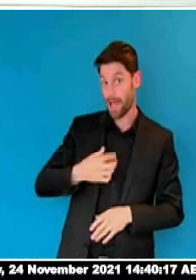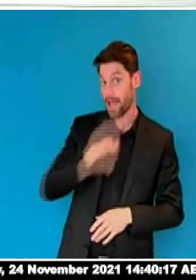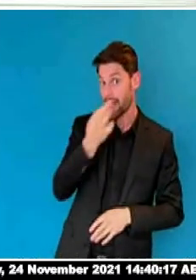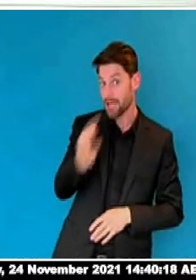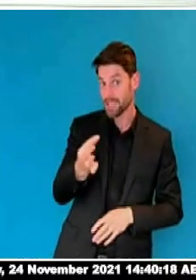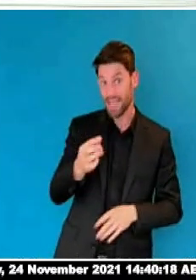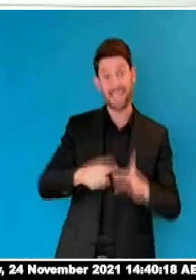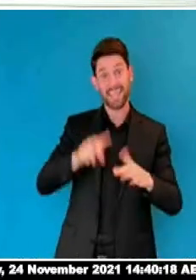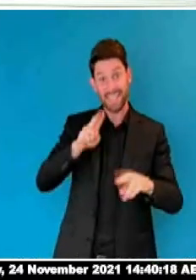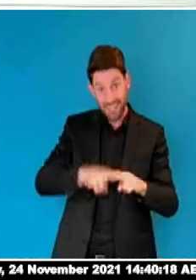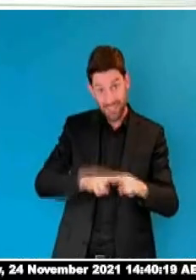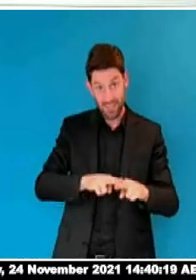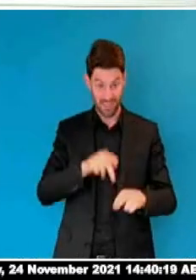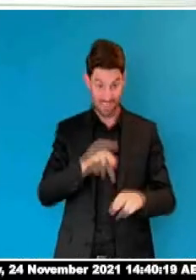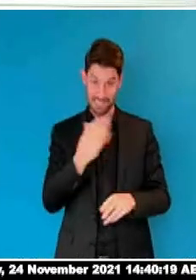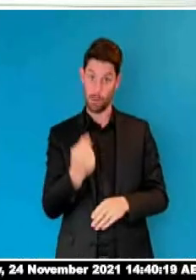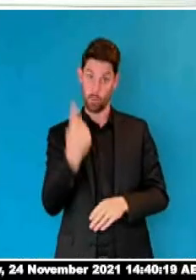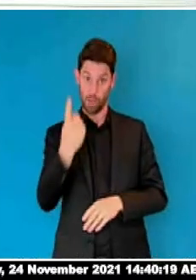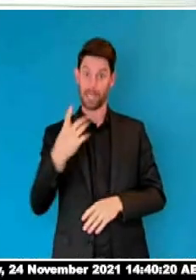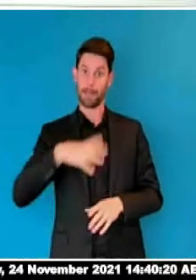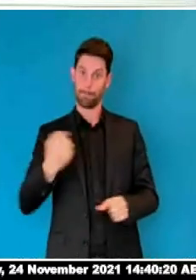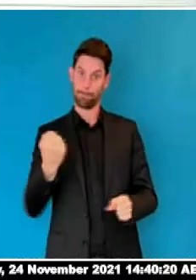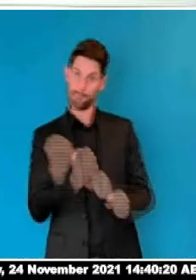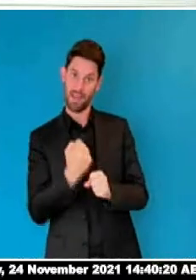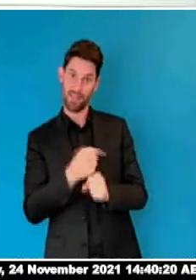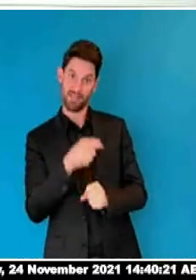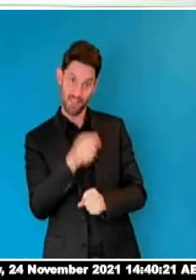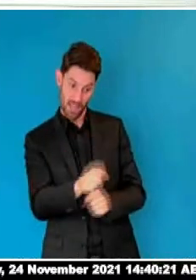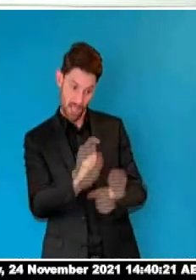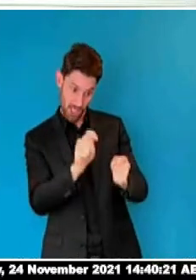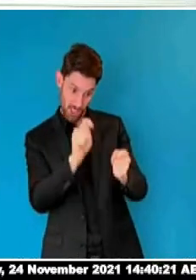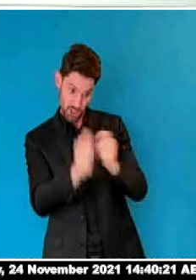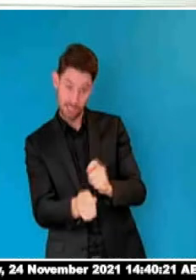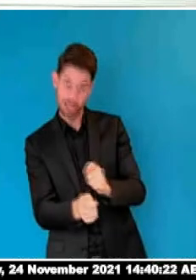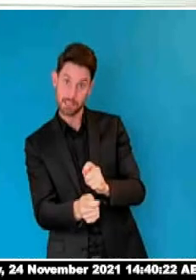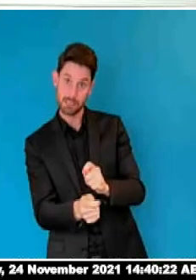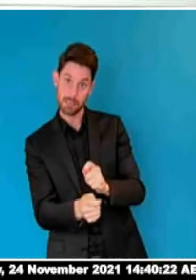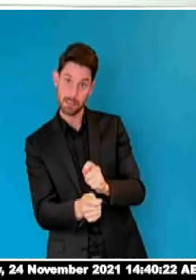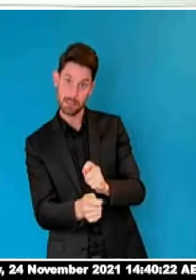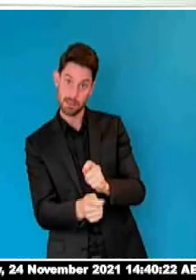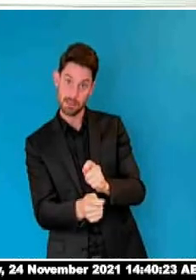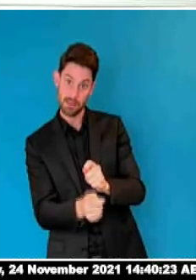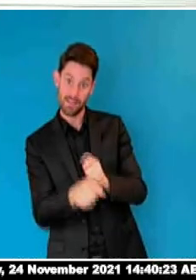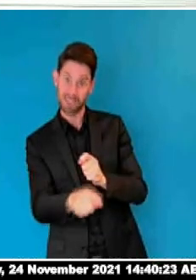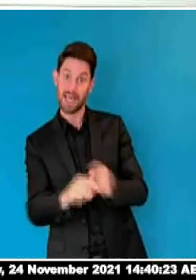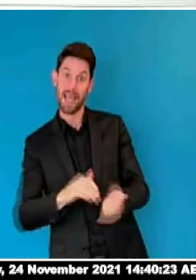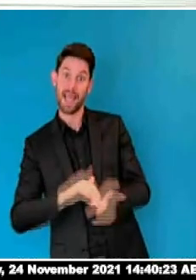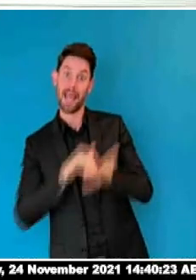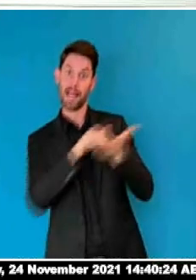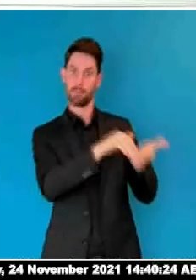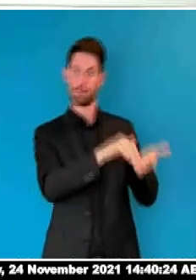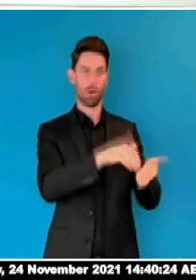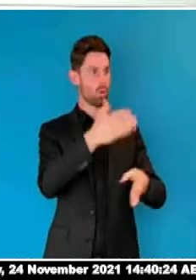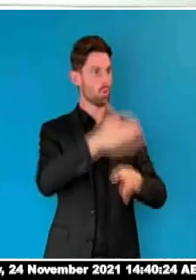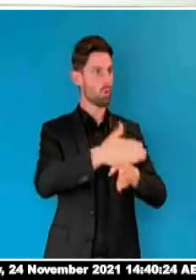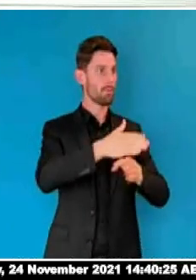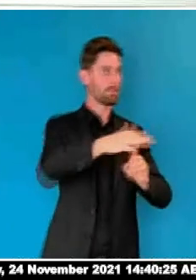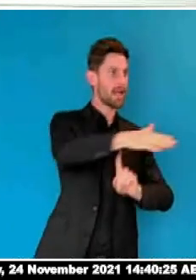If an adjustment is something that would assist workplaces, employers and employees